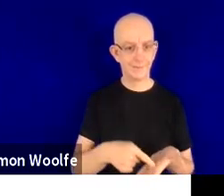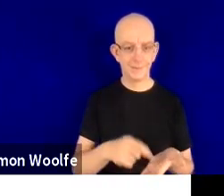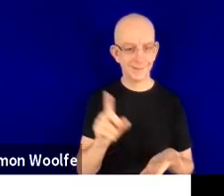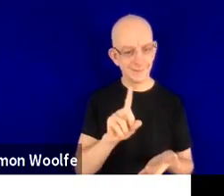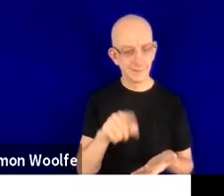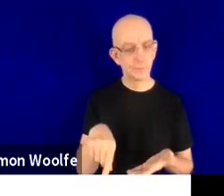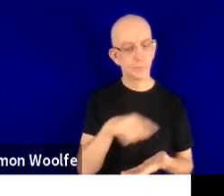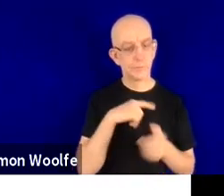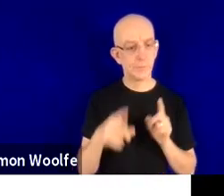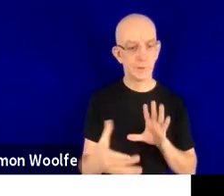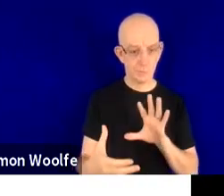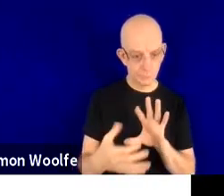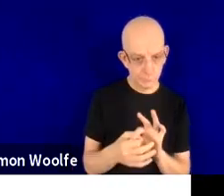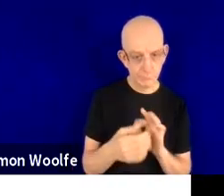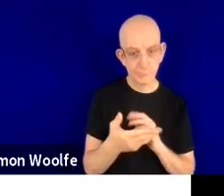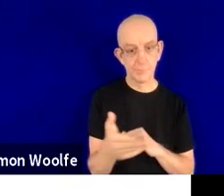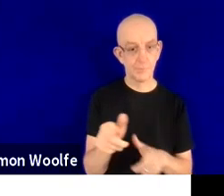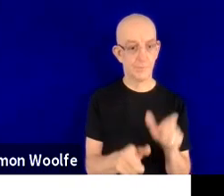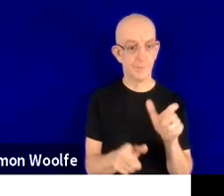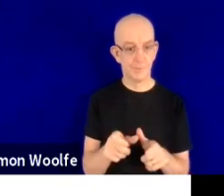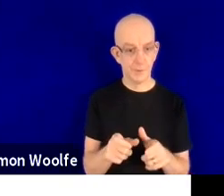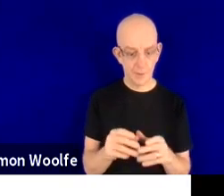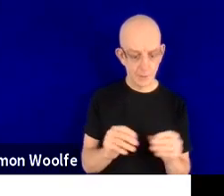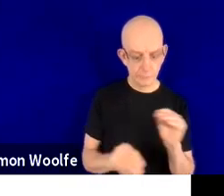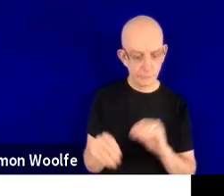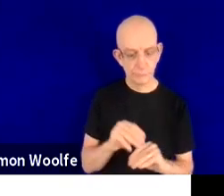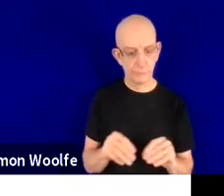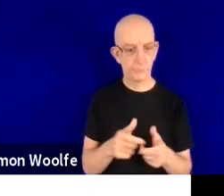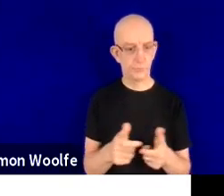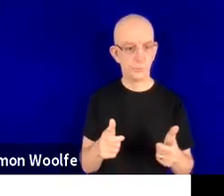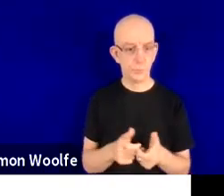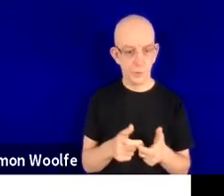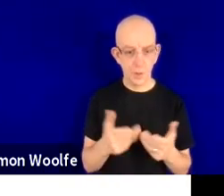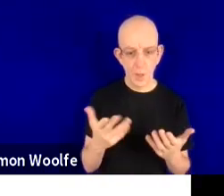So many countries have, not many actually, few countries have gone in that direction